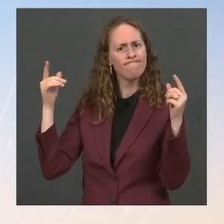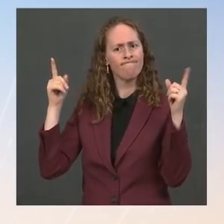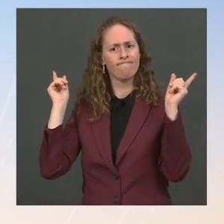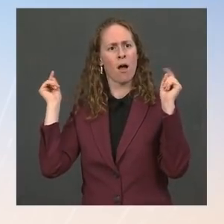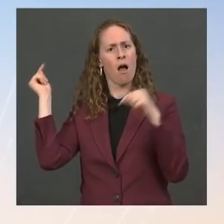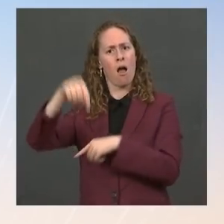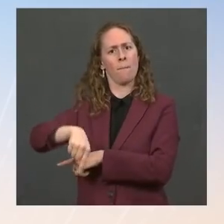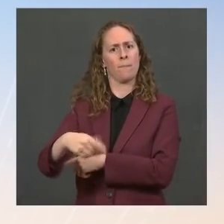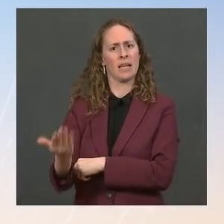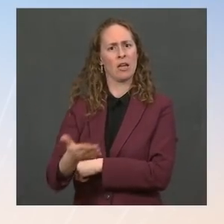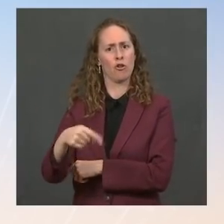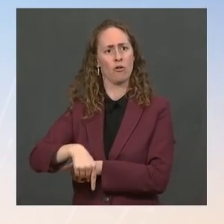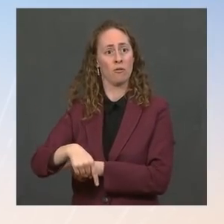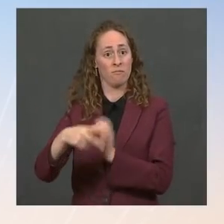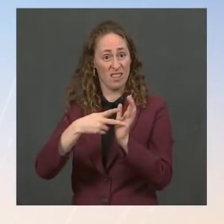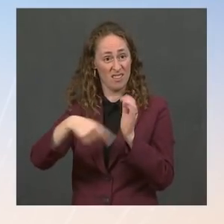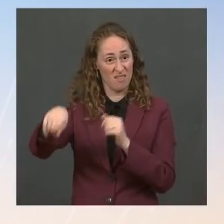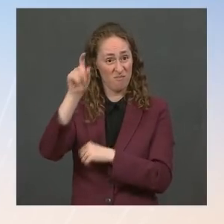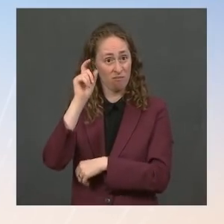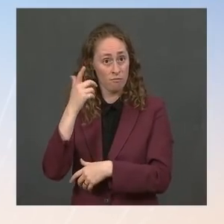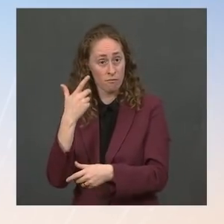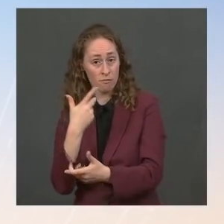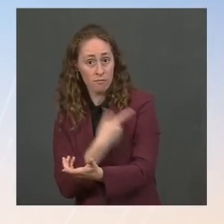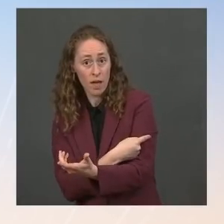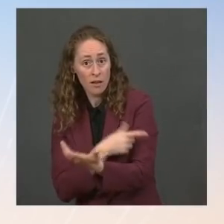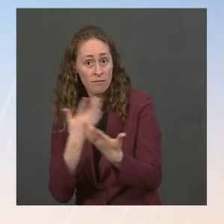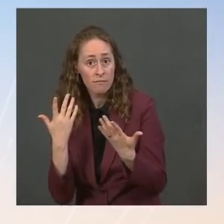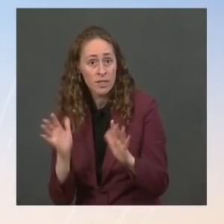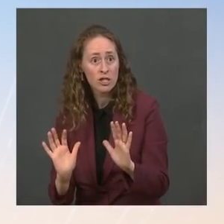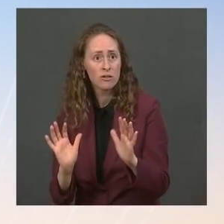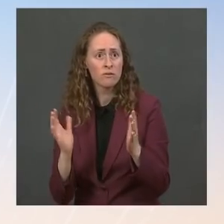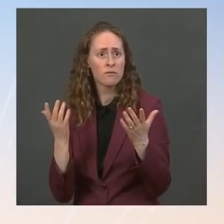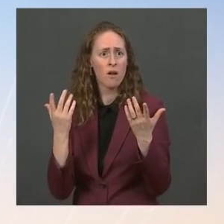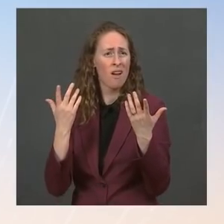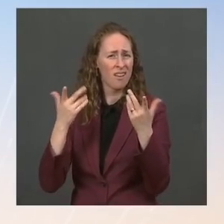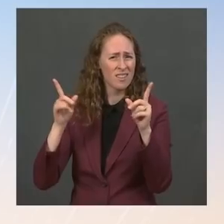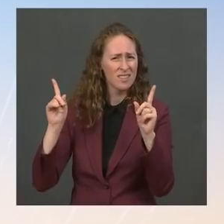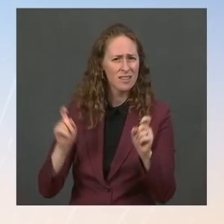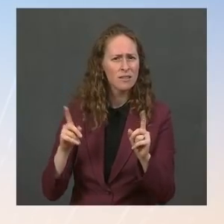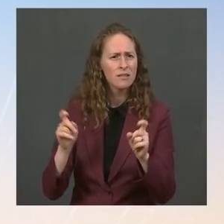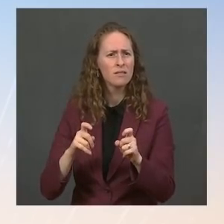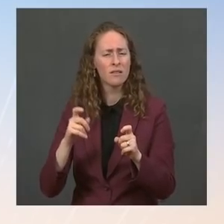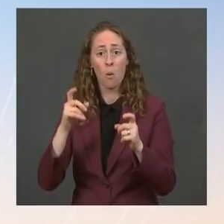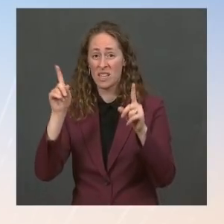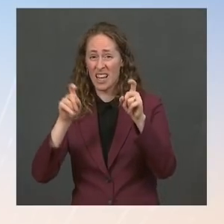or would they have to do the testing protocol like Americans? Ms Psaki: That's a really good question.